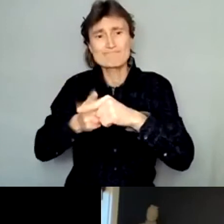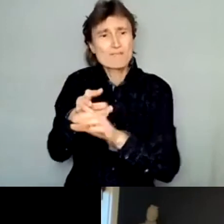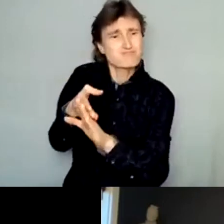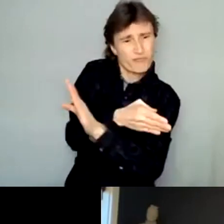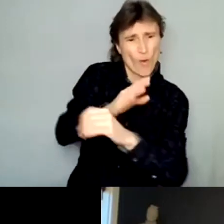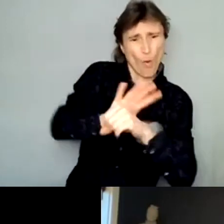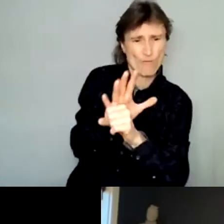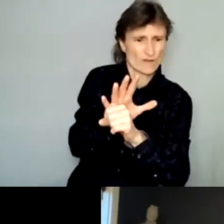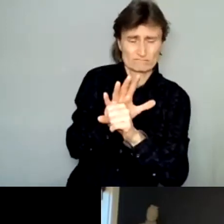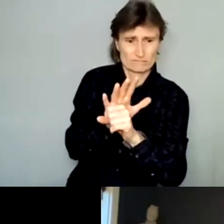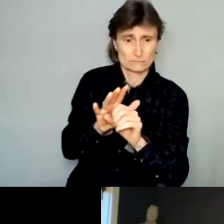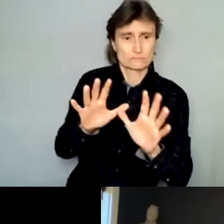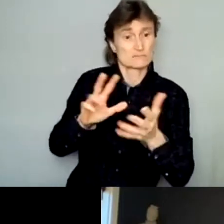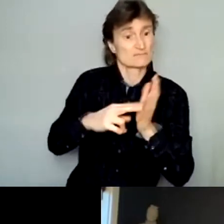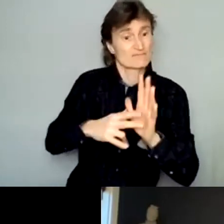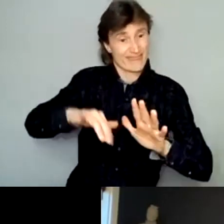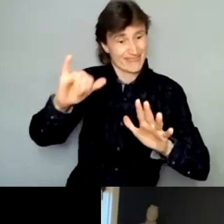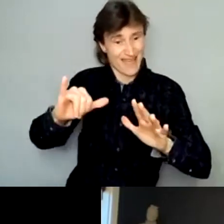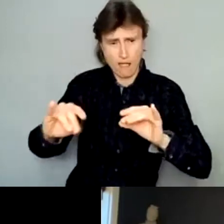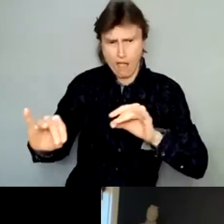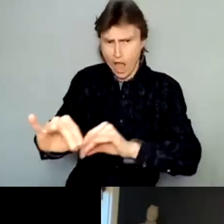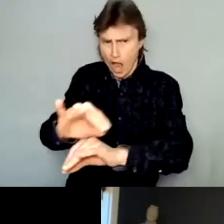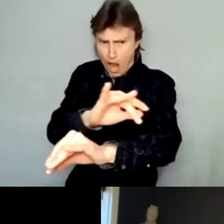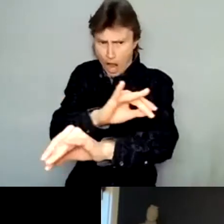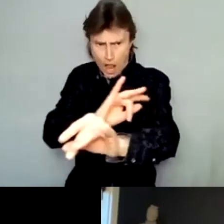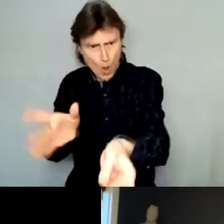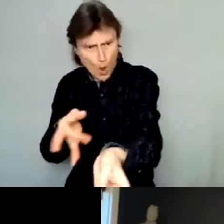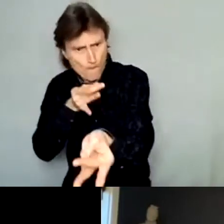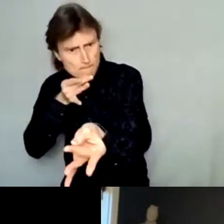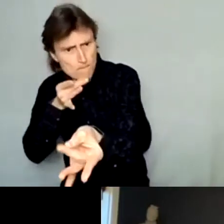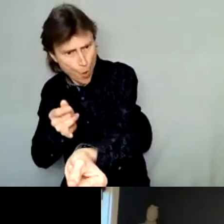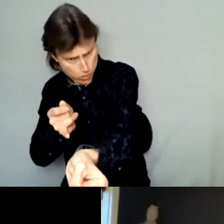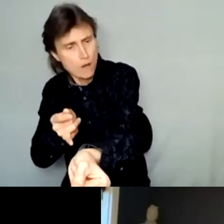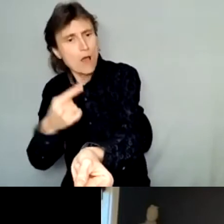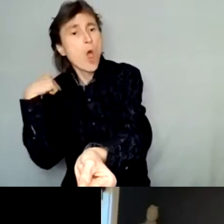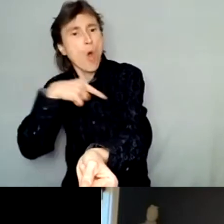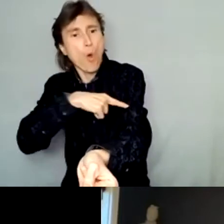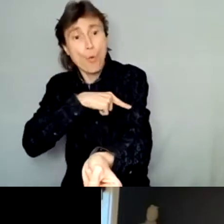And we have been honoured to be able to bring that case forward on behalf of the sector